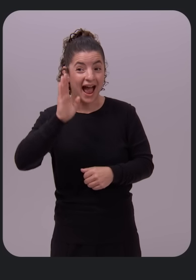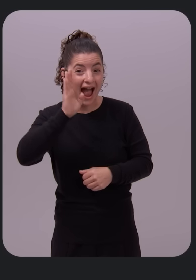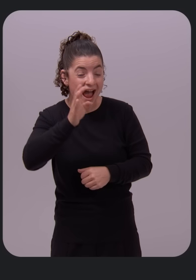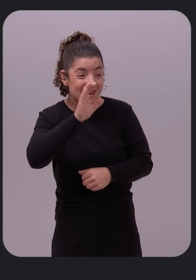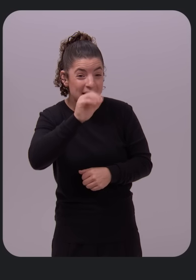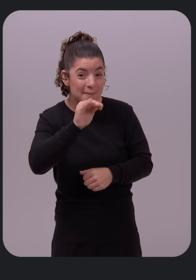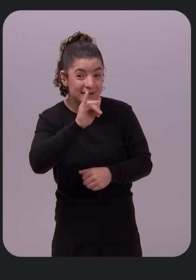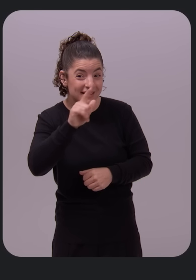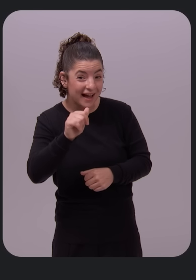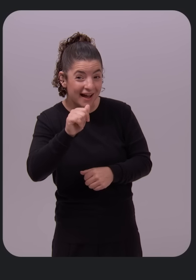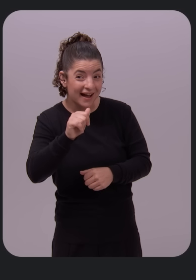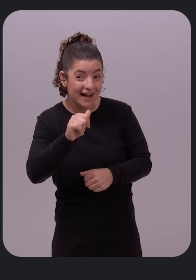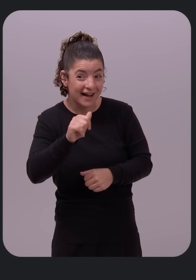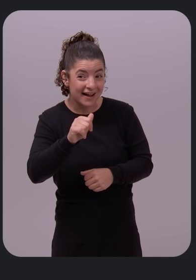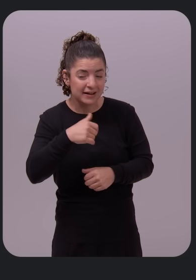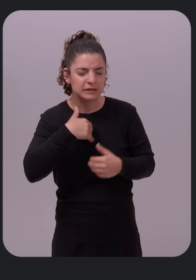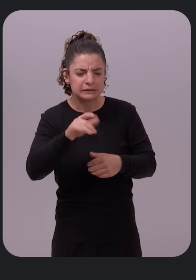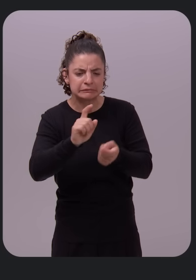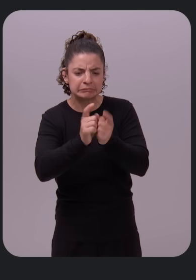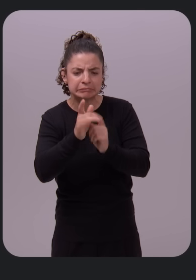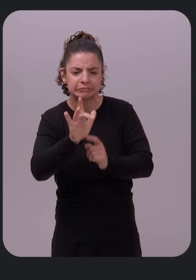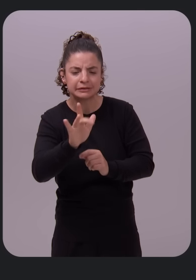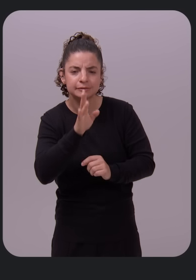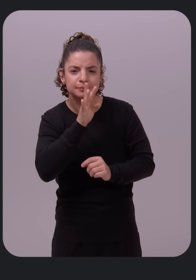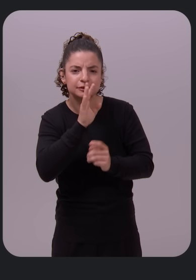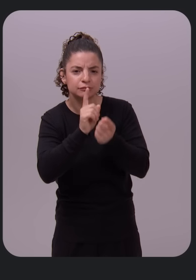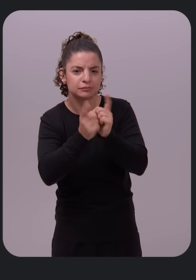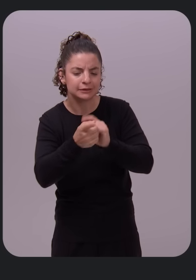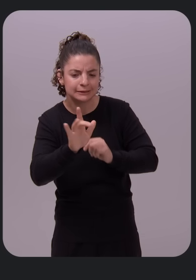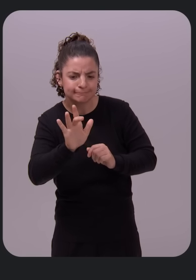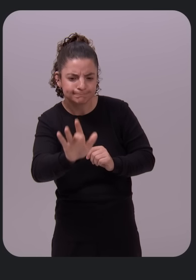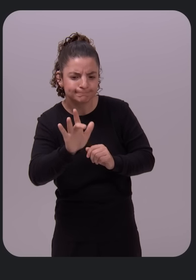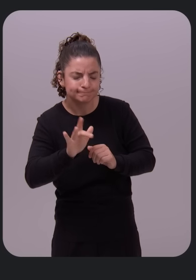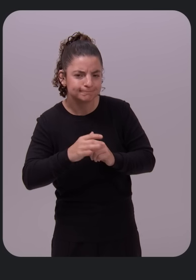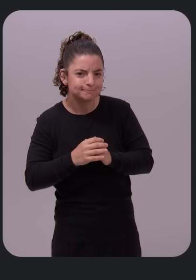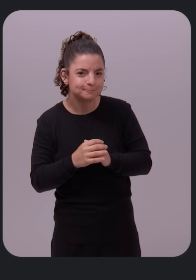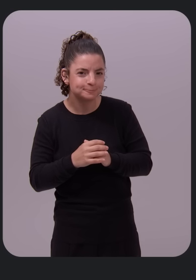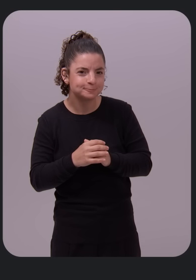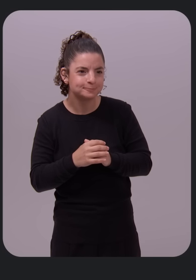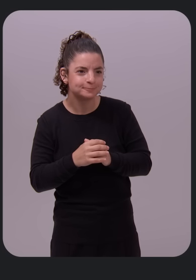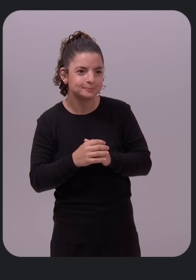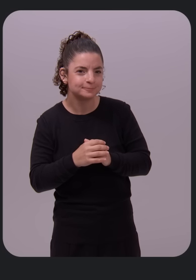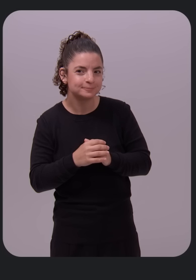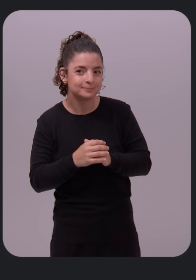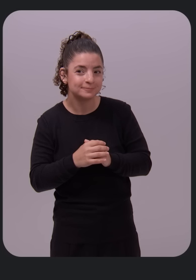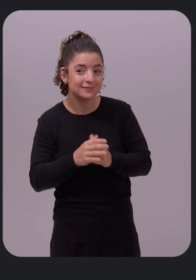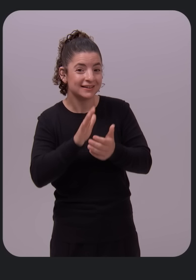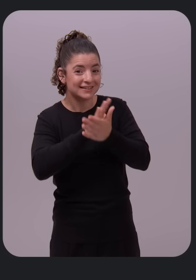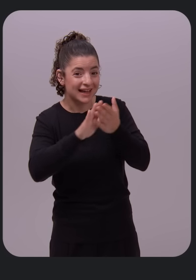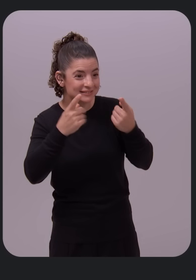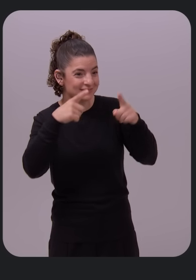Let me turn on speech translation. It's nice to finally talk to you.